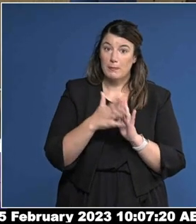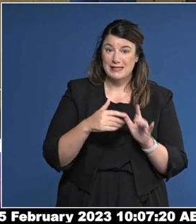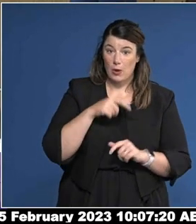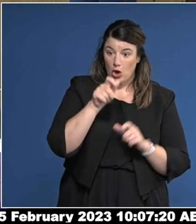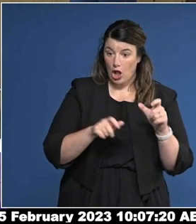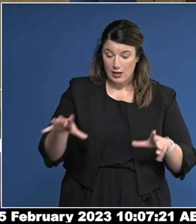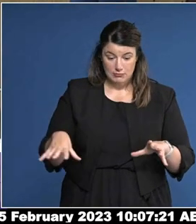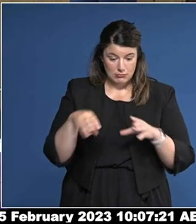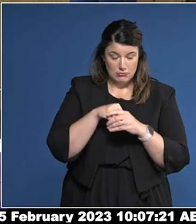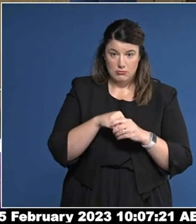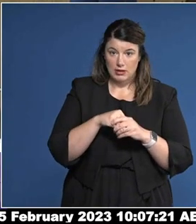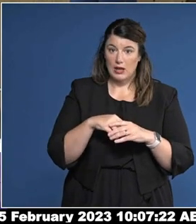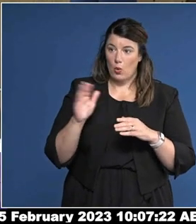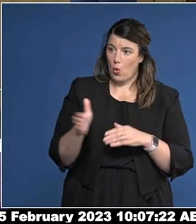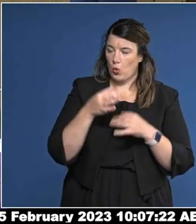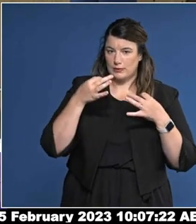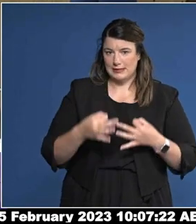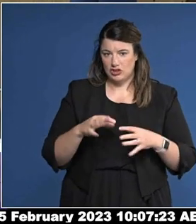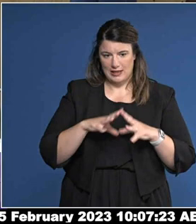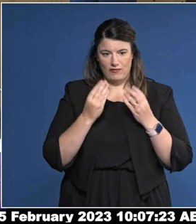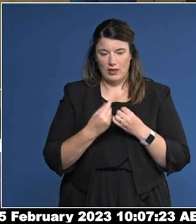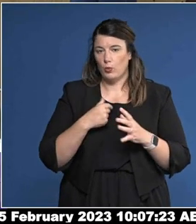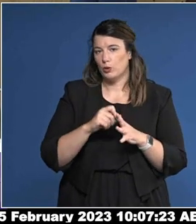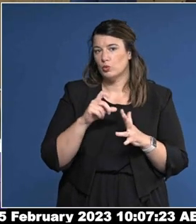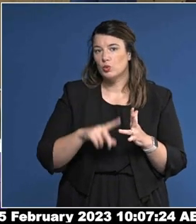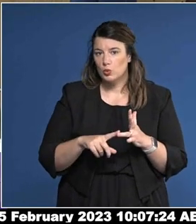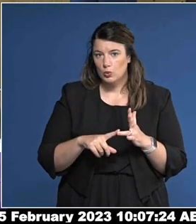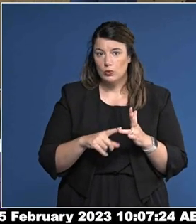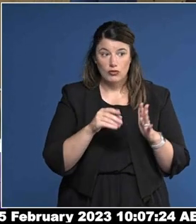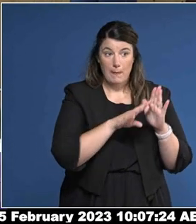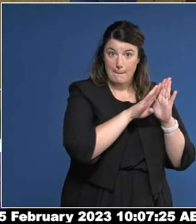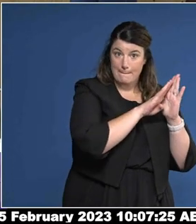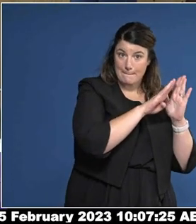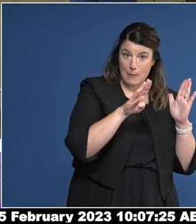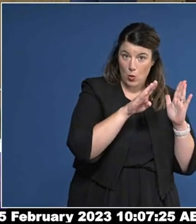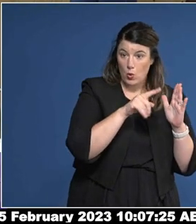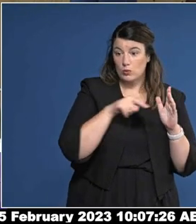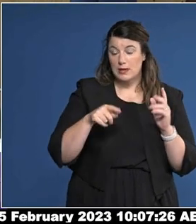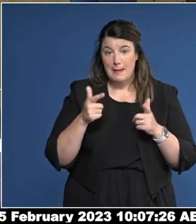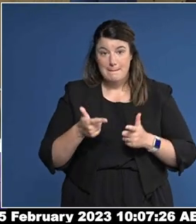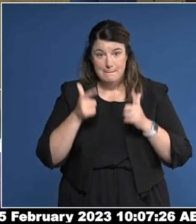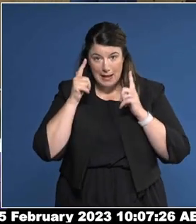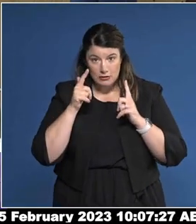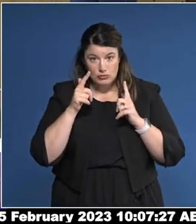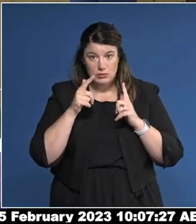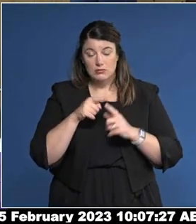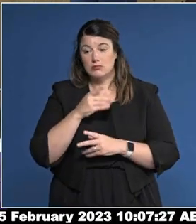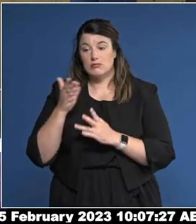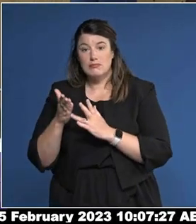every level of the organisation, from the board through to senior management, through to middle management and the front line.